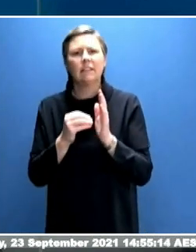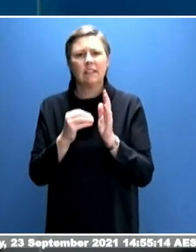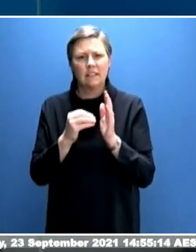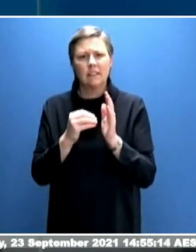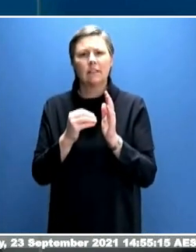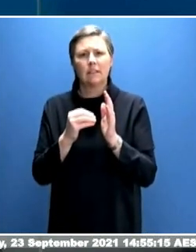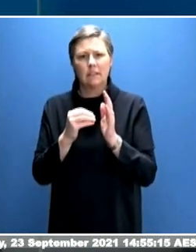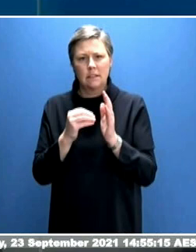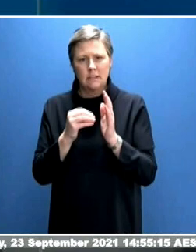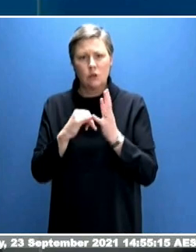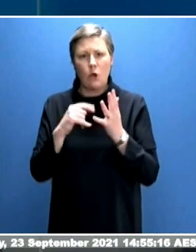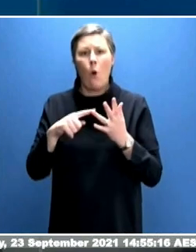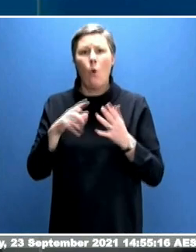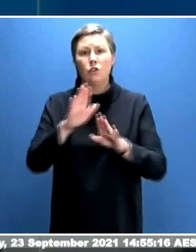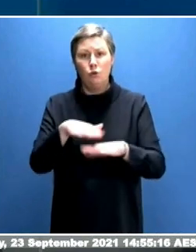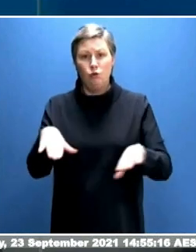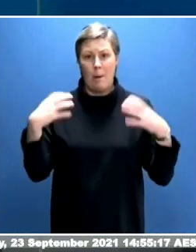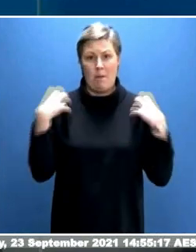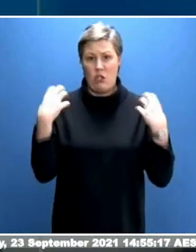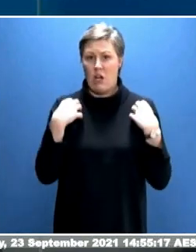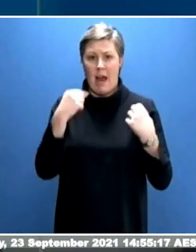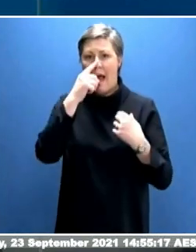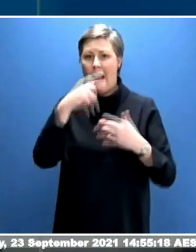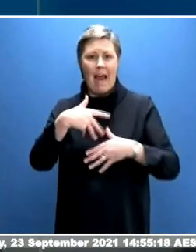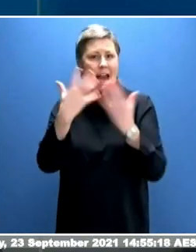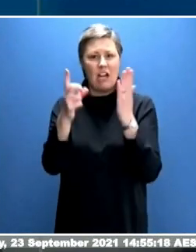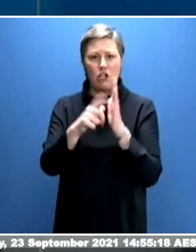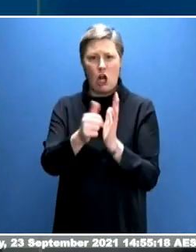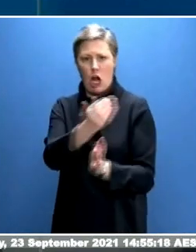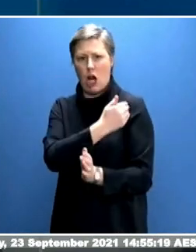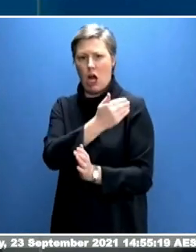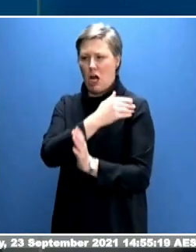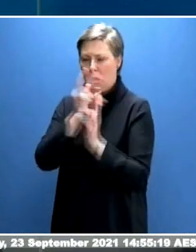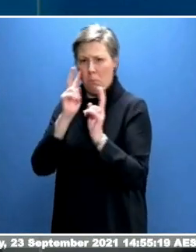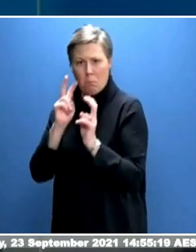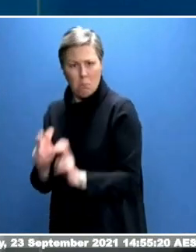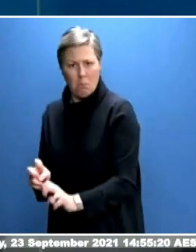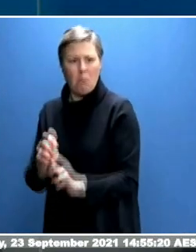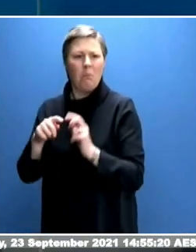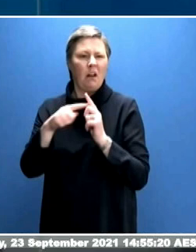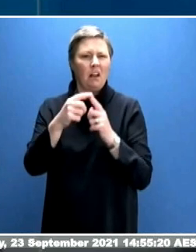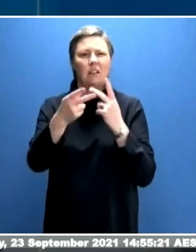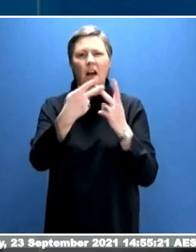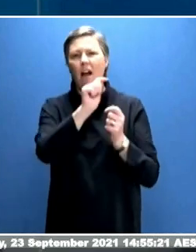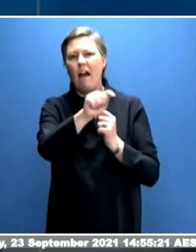Children's Commissioner, legal services and others involved in the very big care